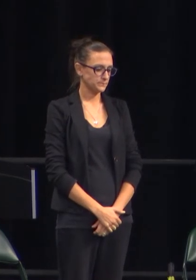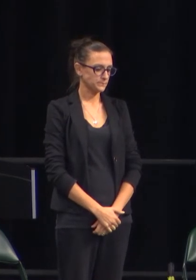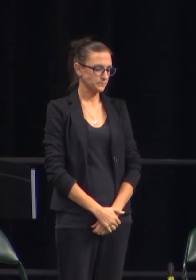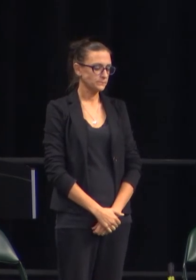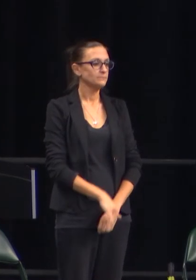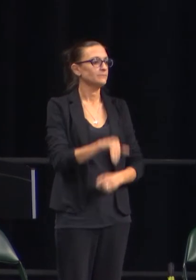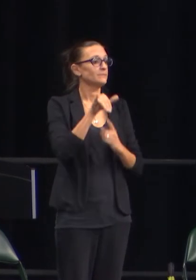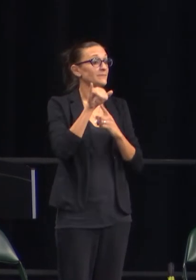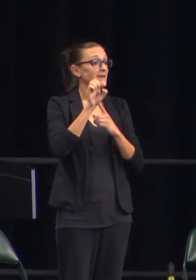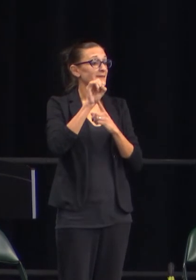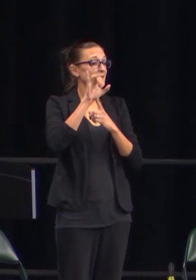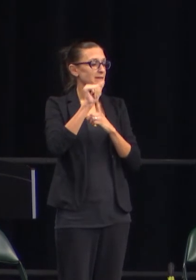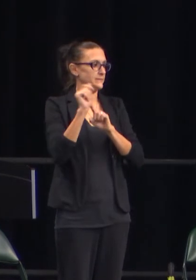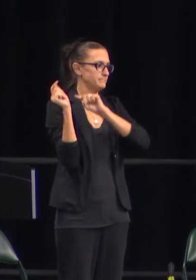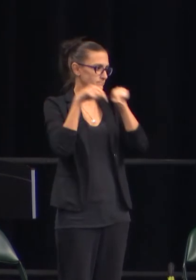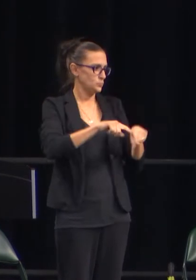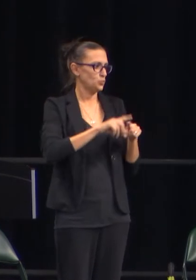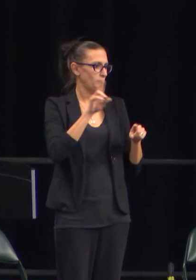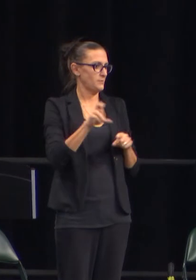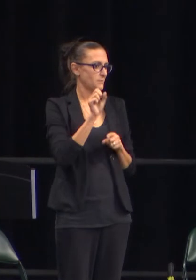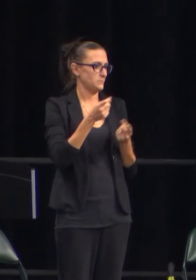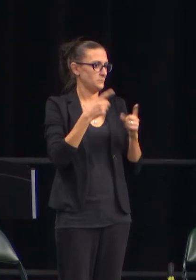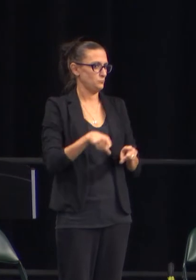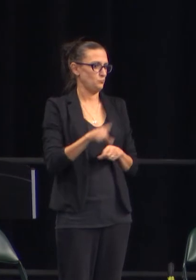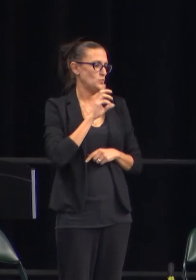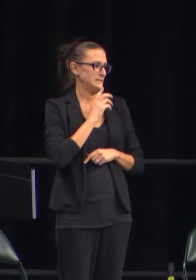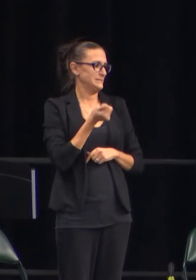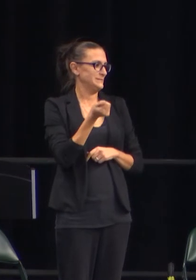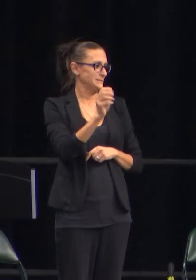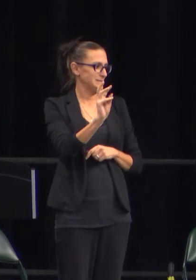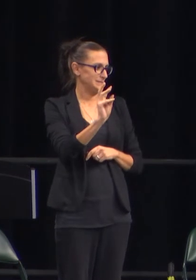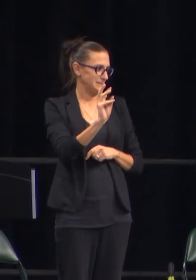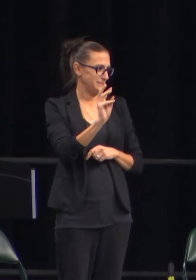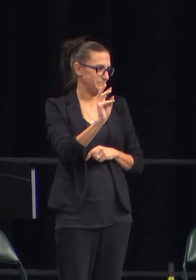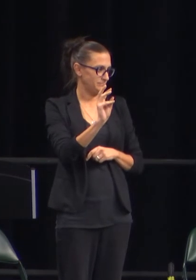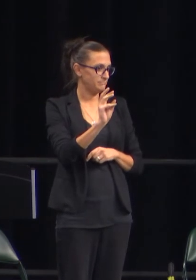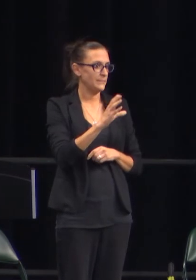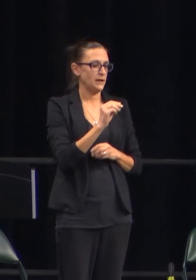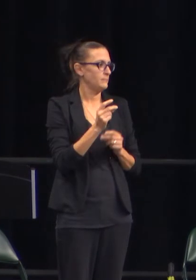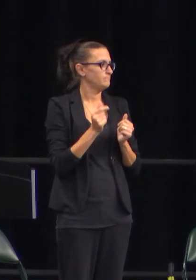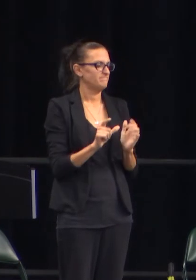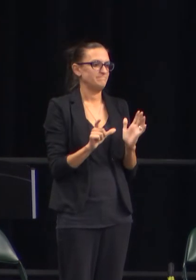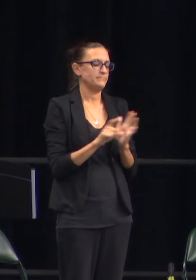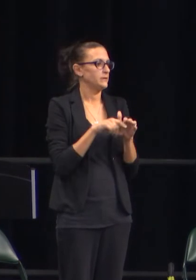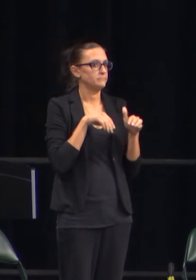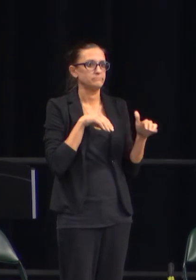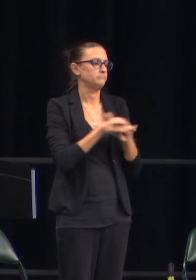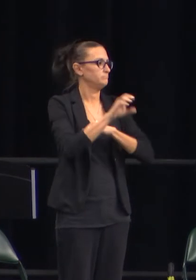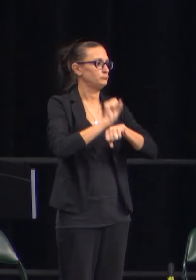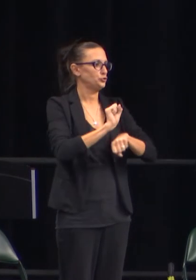Yessica came to the United States when she was 16 years old and immediately entered the workforce.